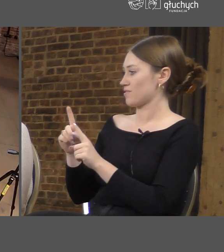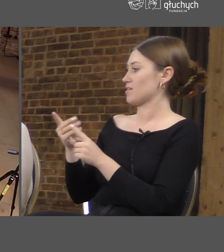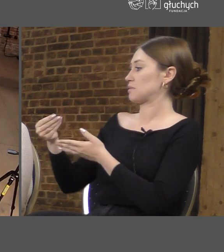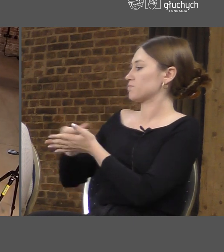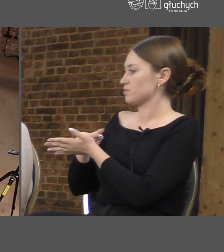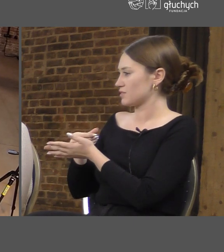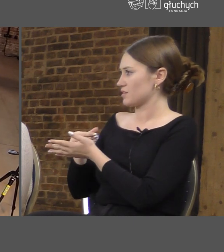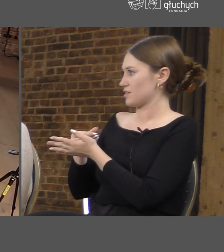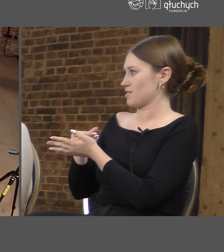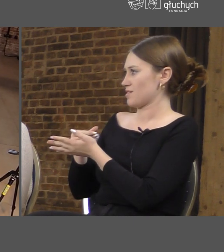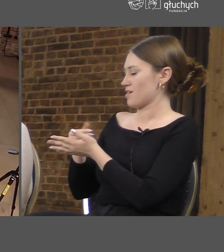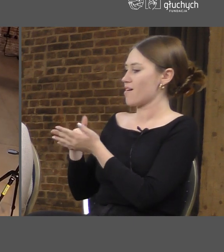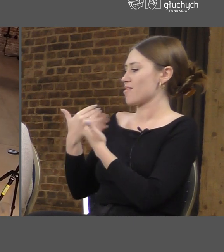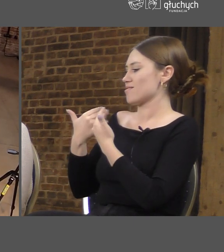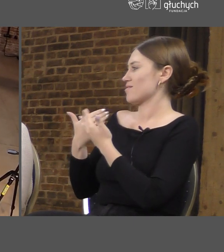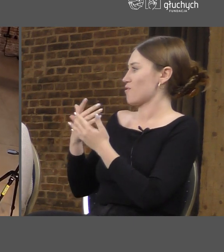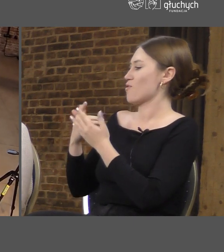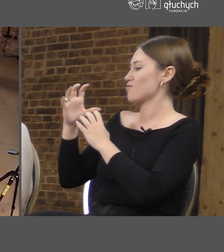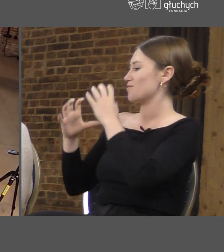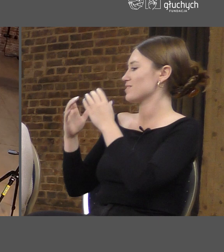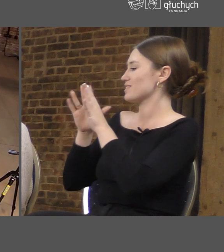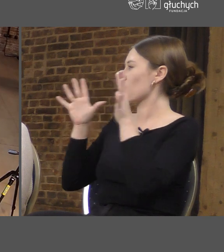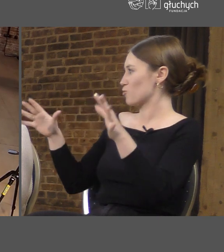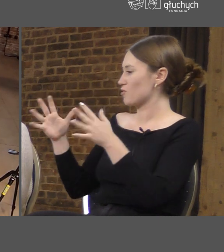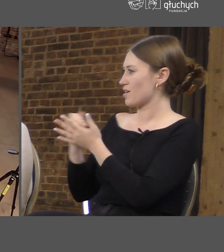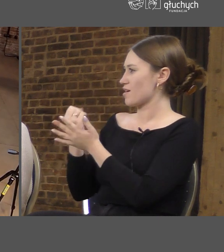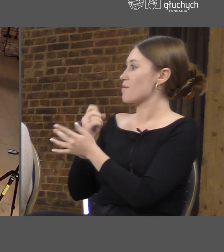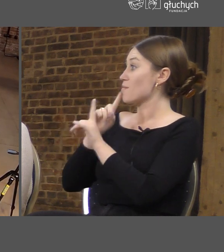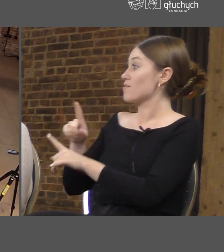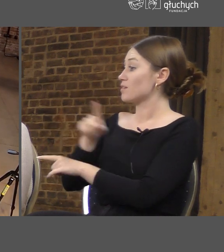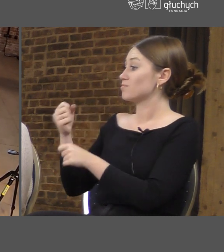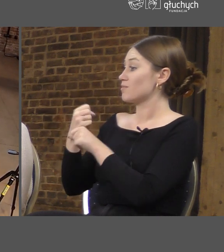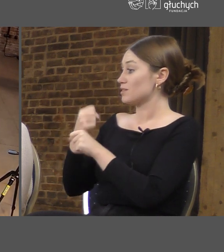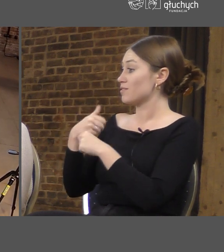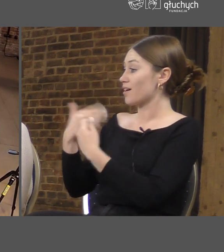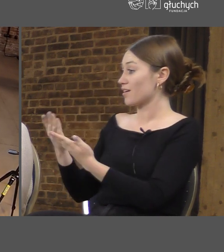so that you don't lose your pension, and here employers don't always listen and they always exceed.